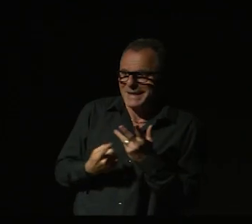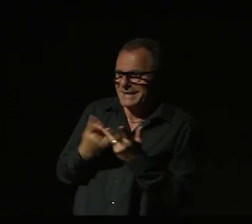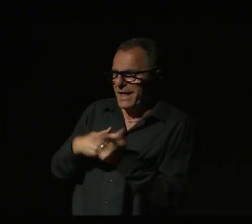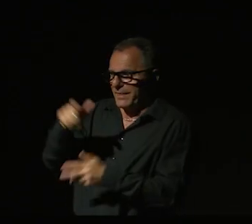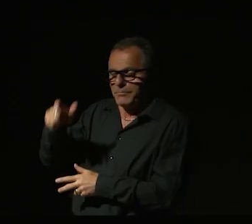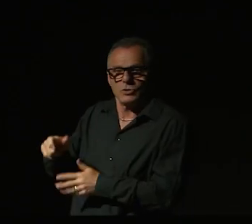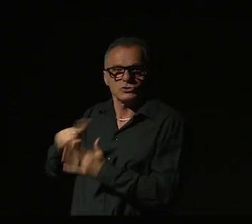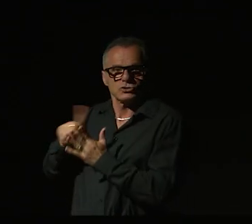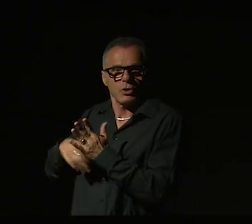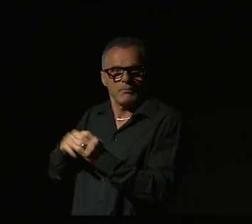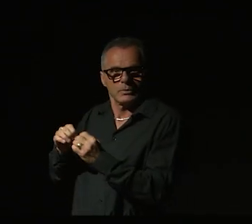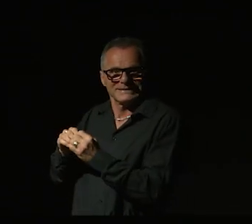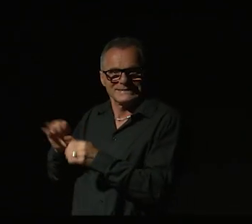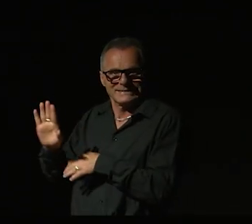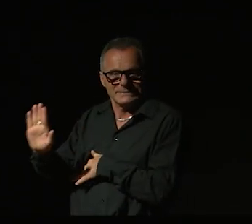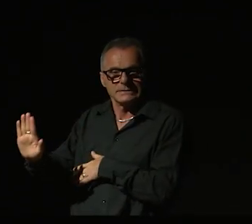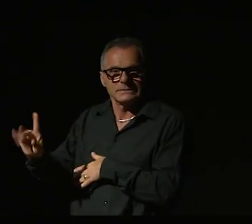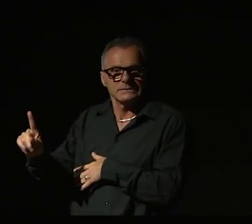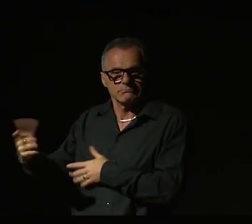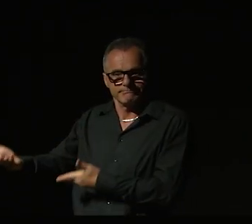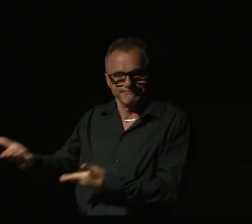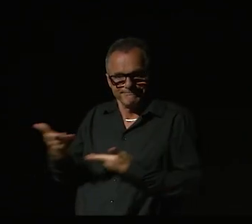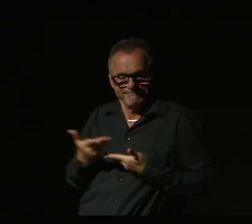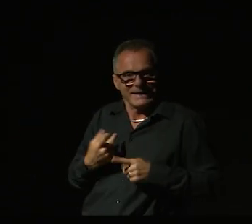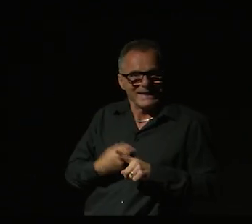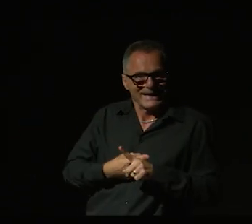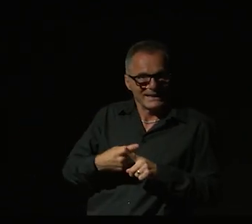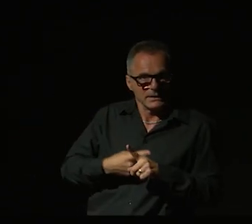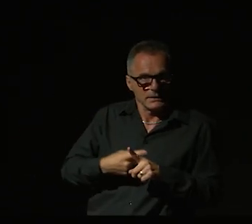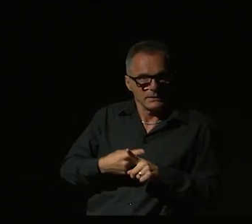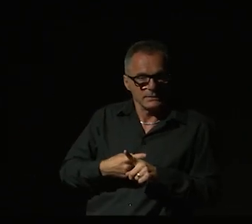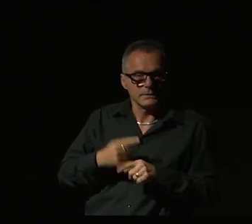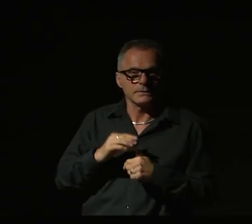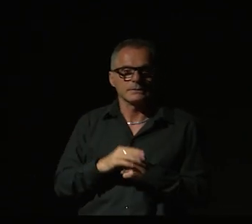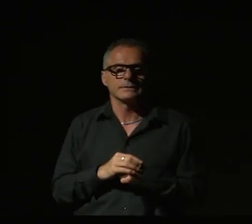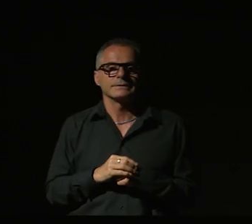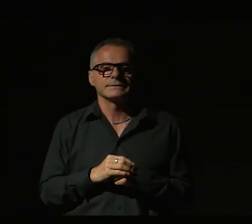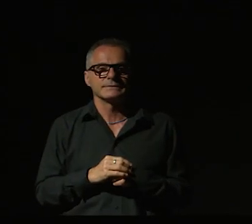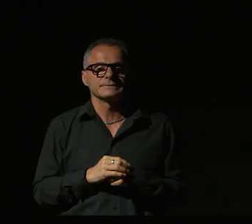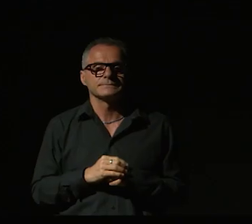Jean-Baptiste Le Brun, the husband of Elisabeth Vigee Le Brun who bought them in Moderna in 1808.